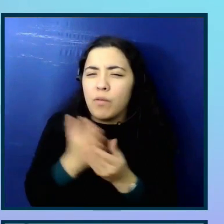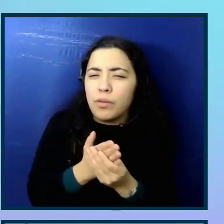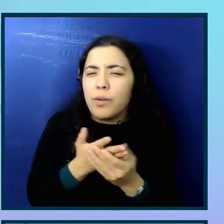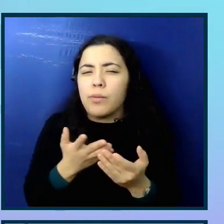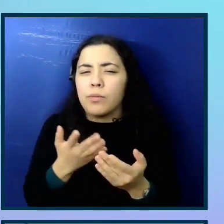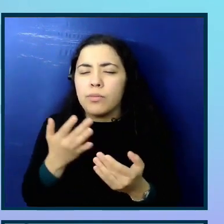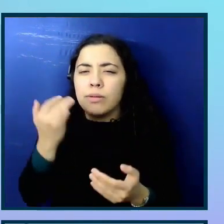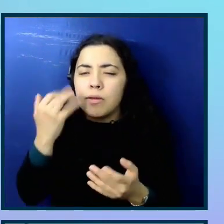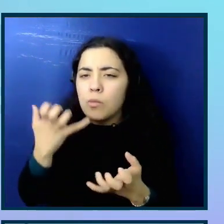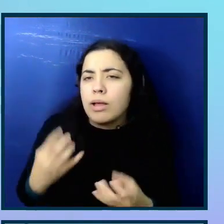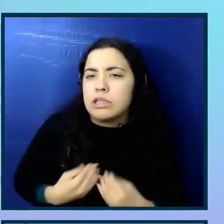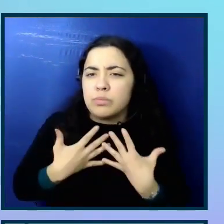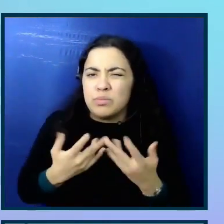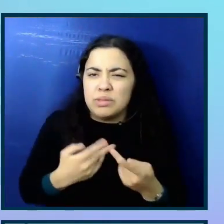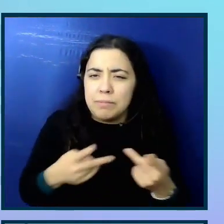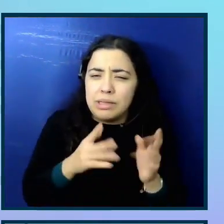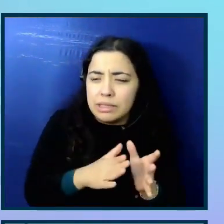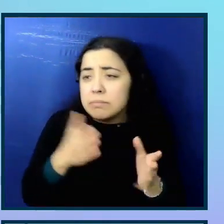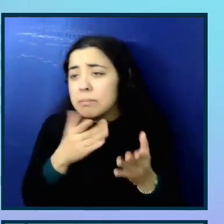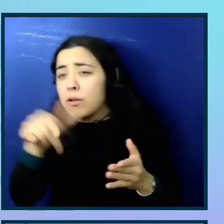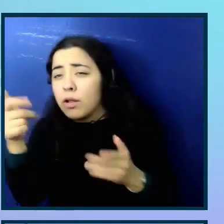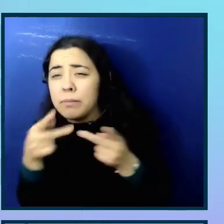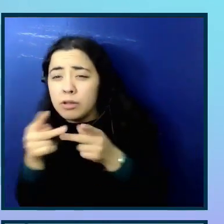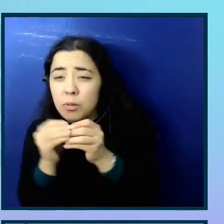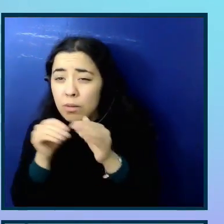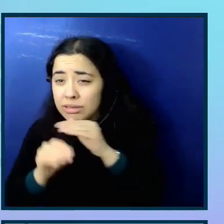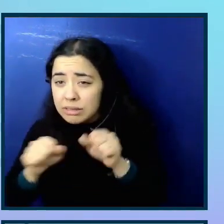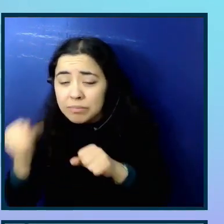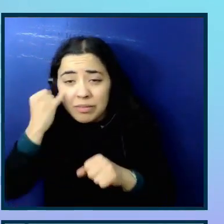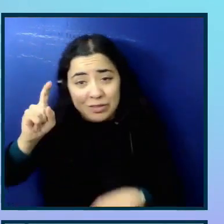like inspiration place. And then if you really need to the impact,